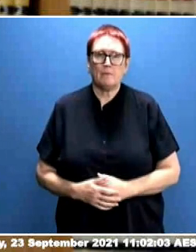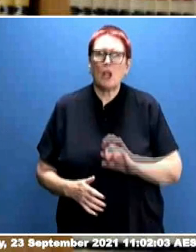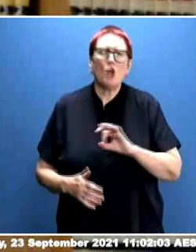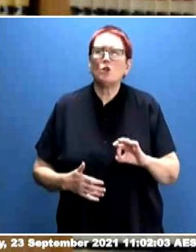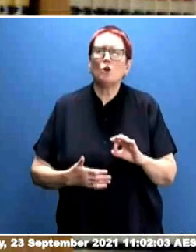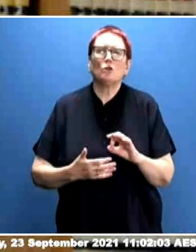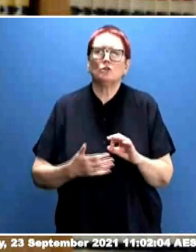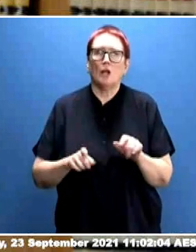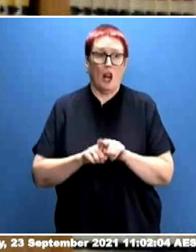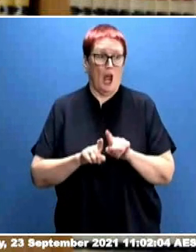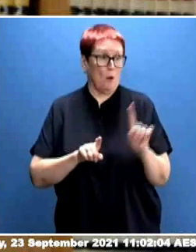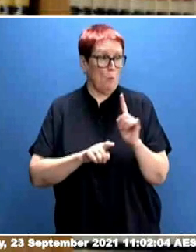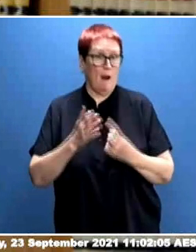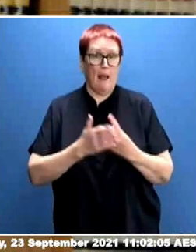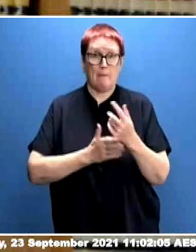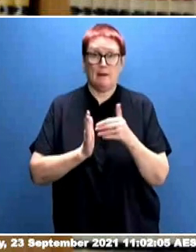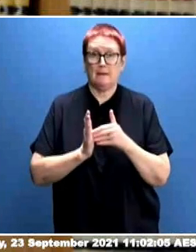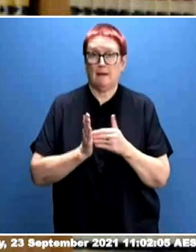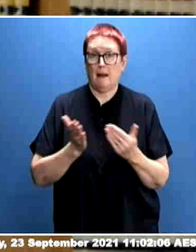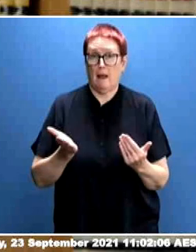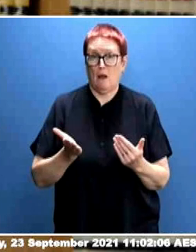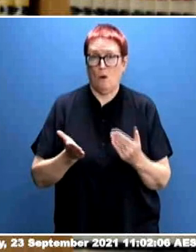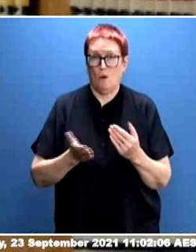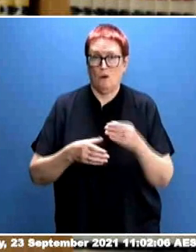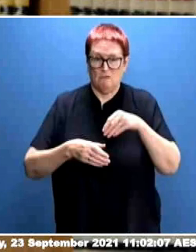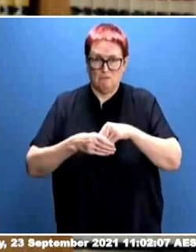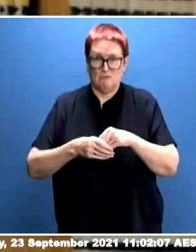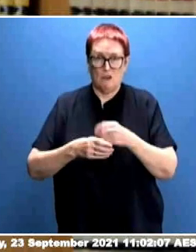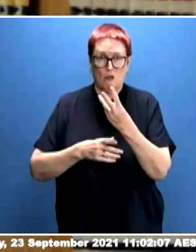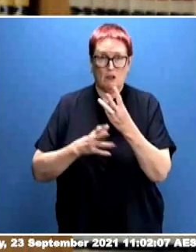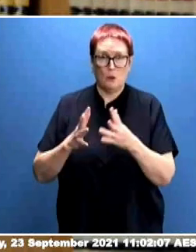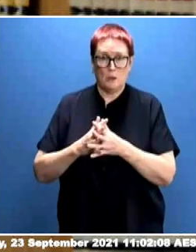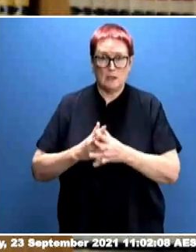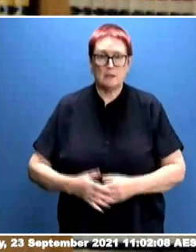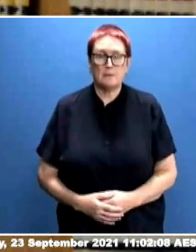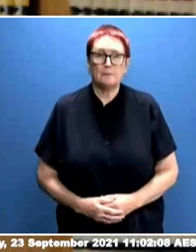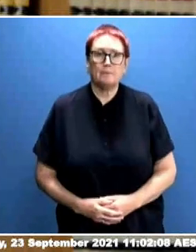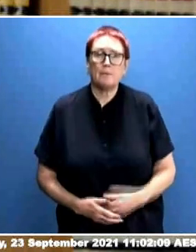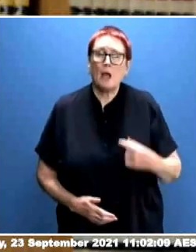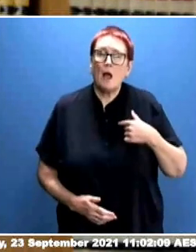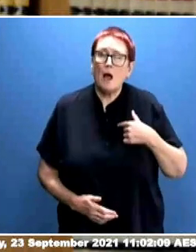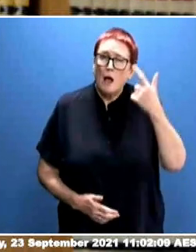in the current way in which the model works? What I would be suggesting is that for the children